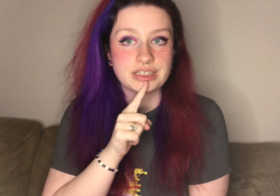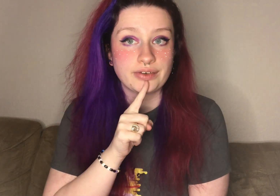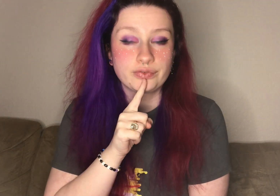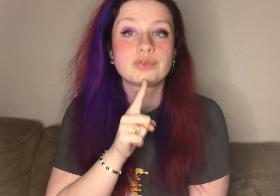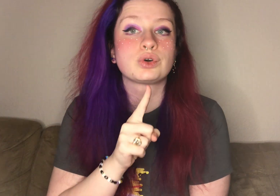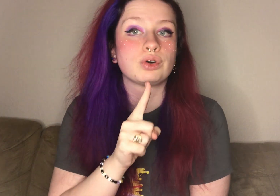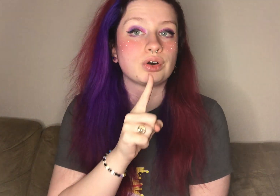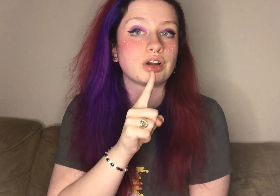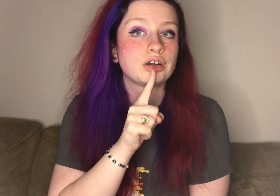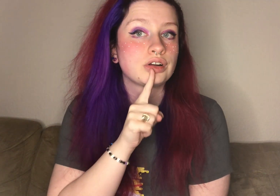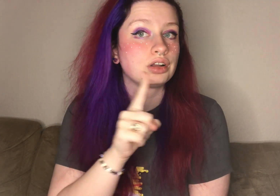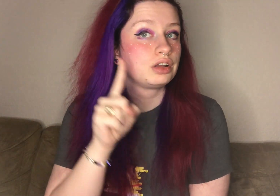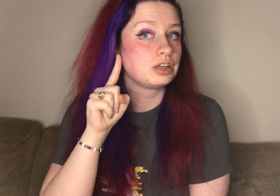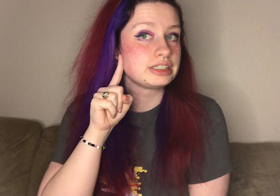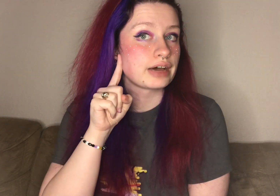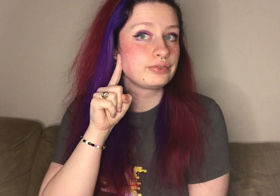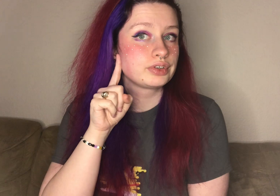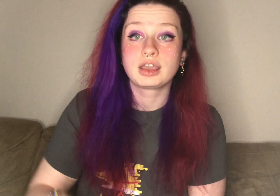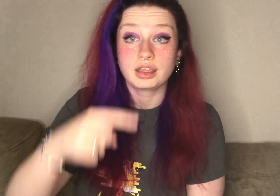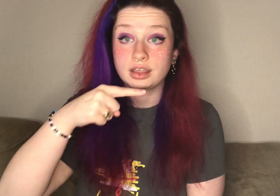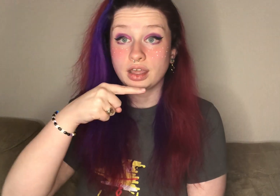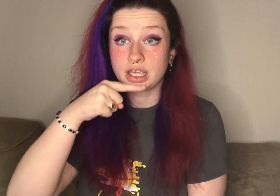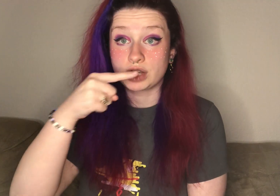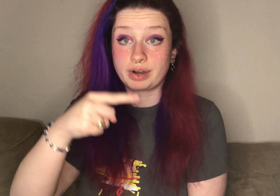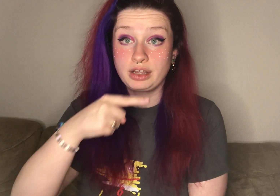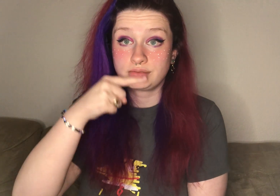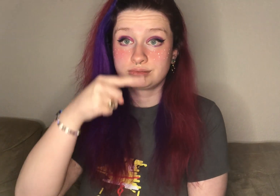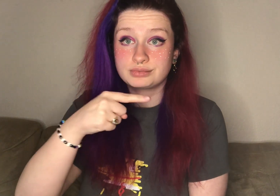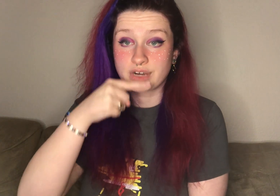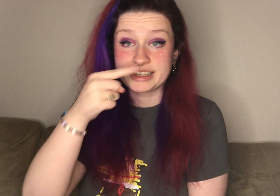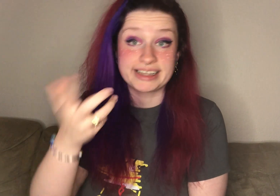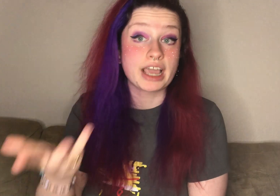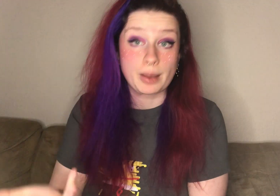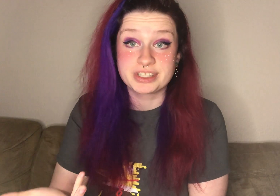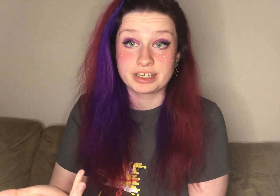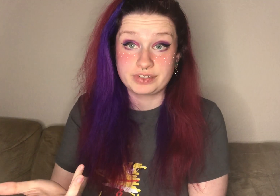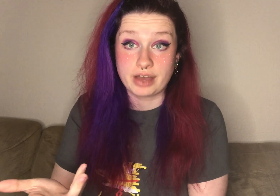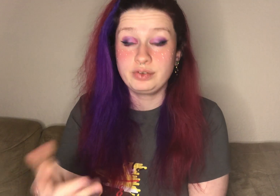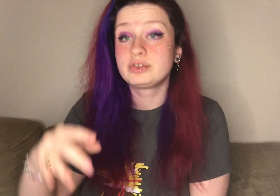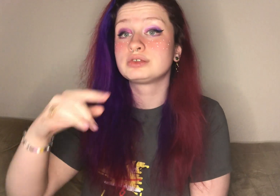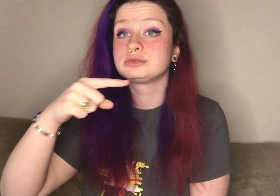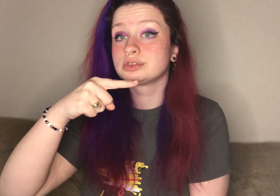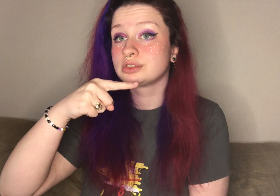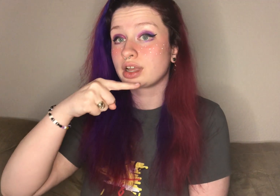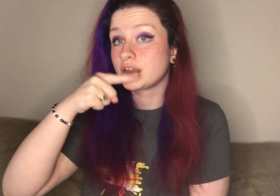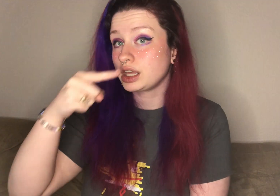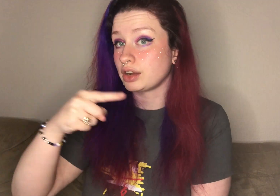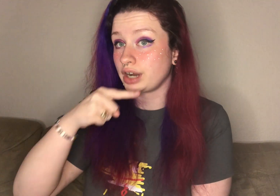deaf (v1) or deaf (v2) hearing (as in the opposite of deaf) hearing